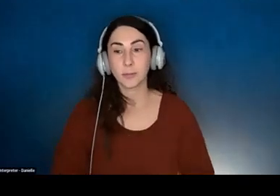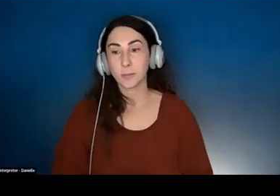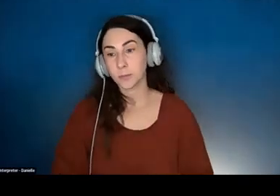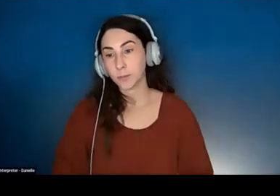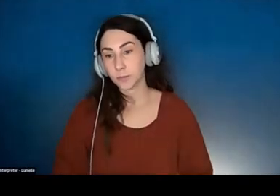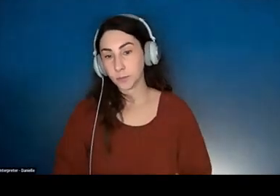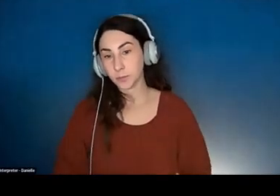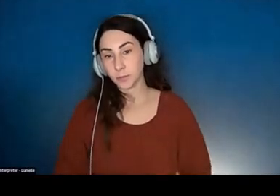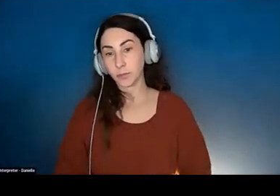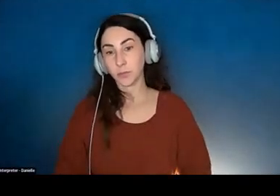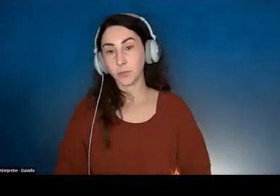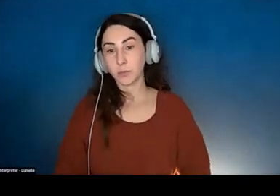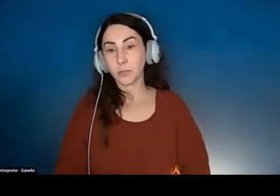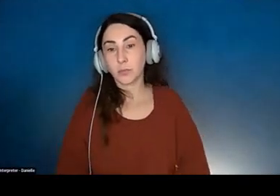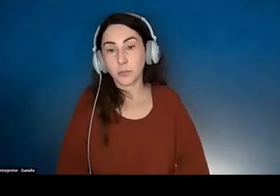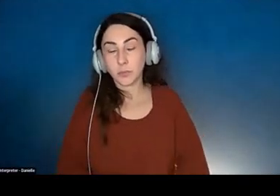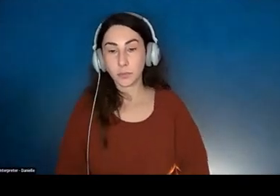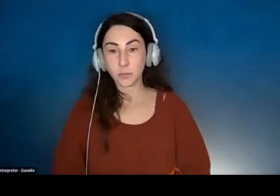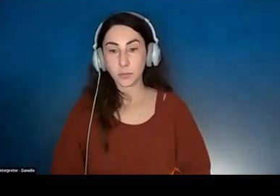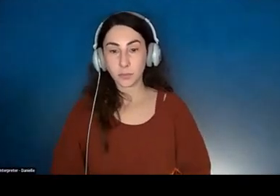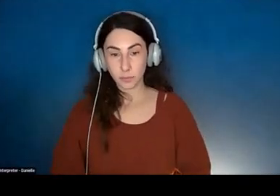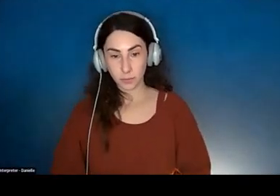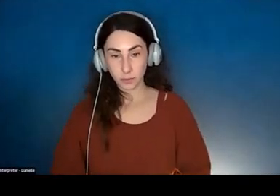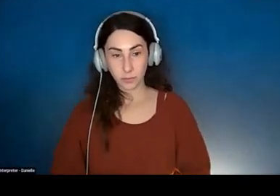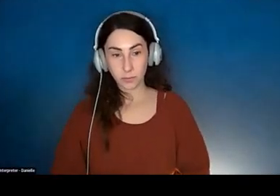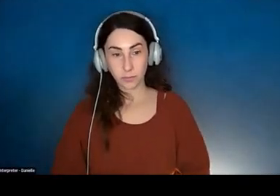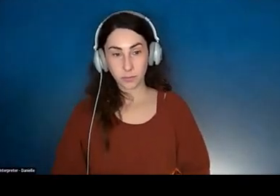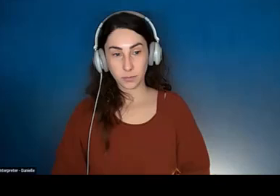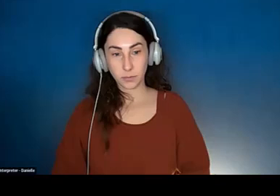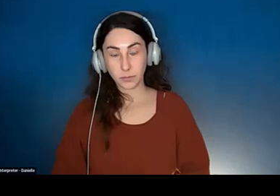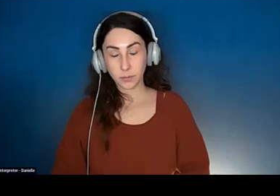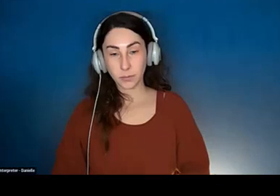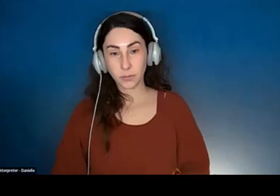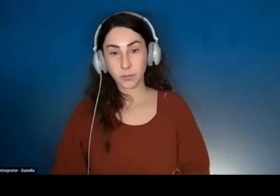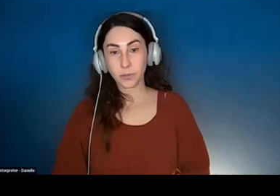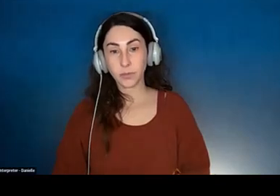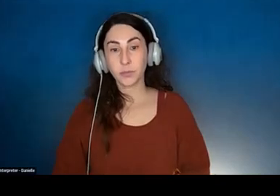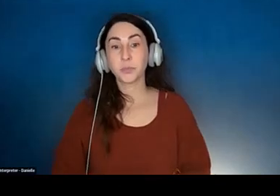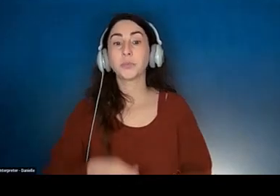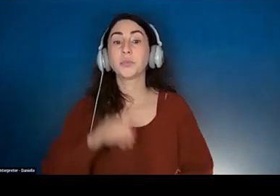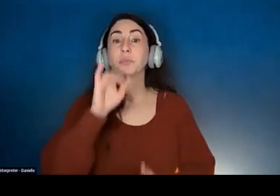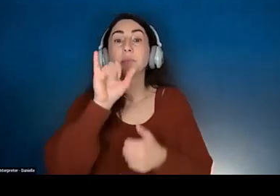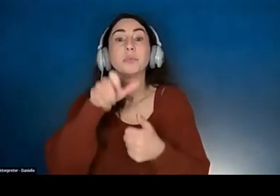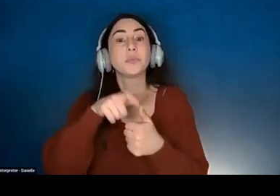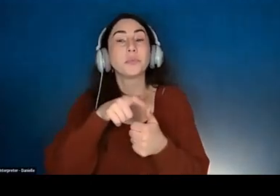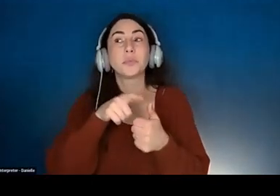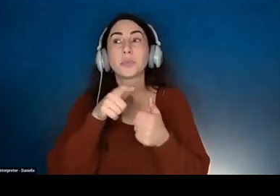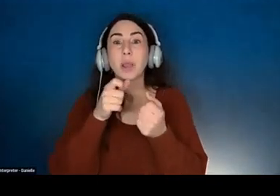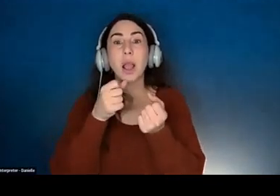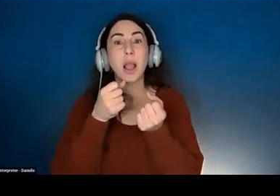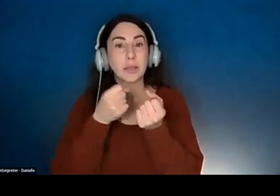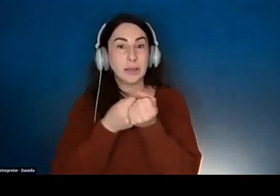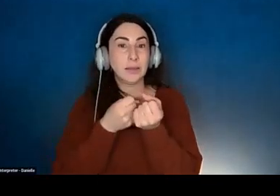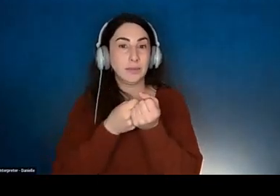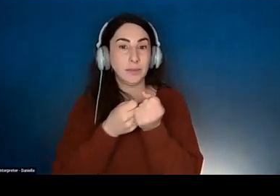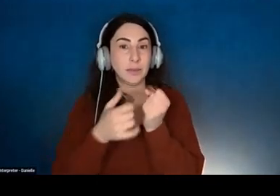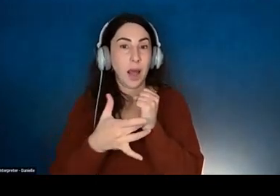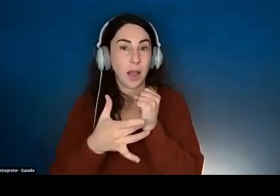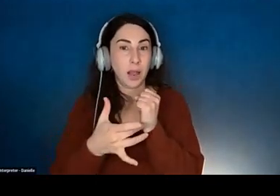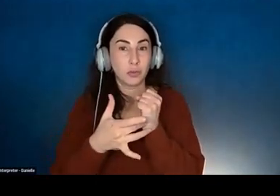This is a service where an assistive technology professional will meet with the client, meet with